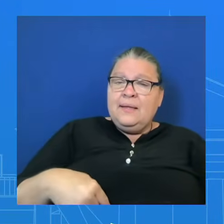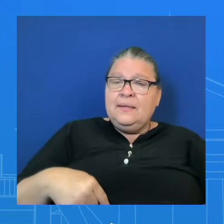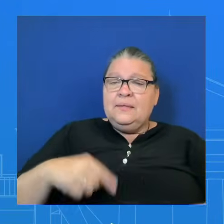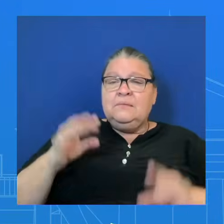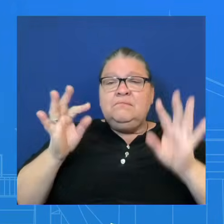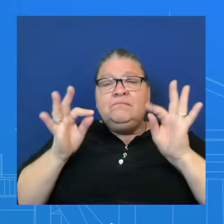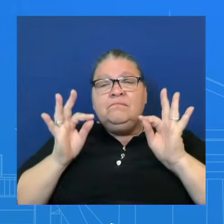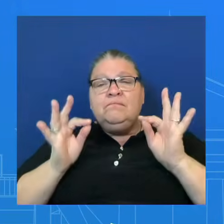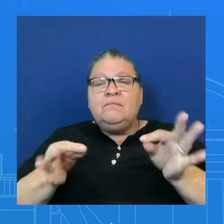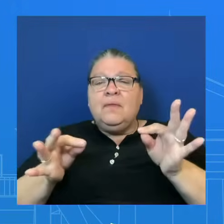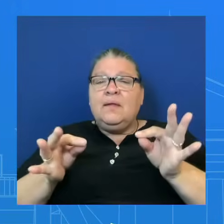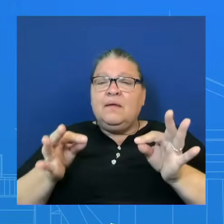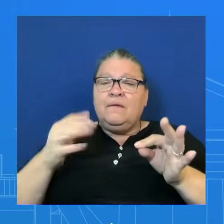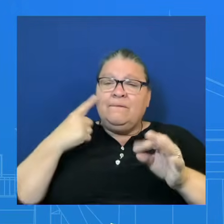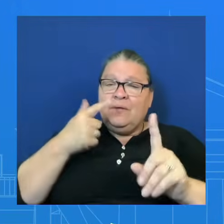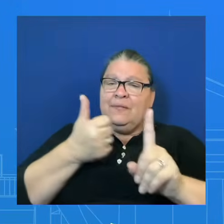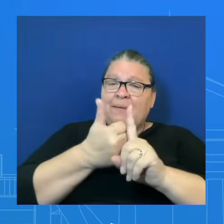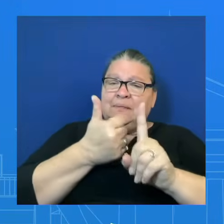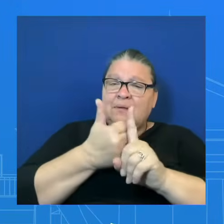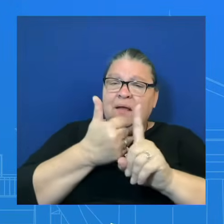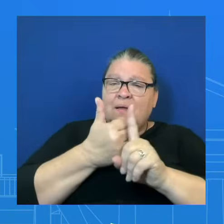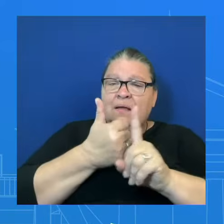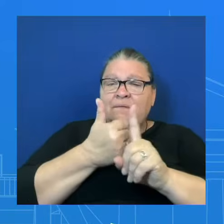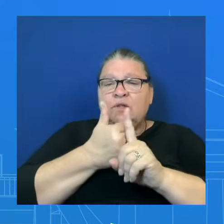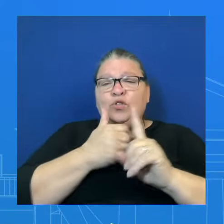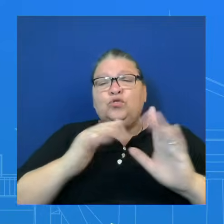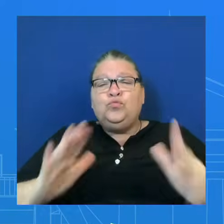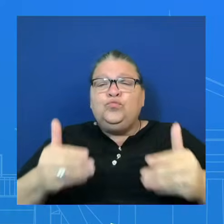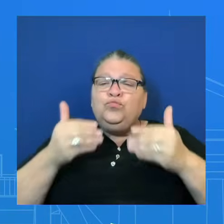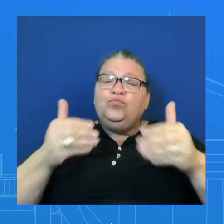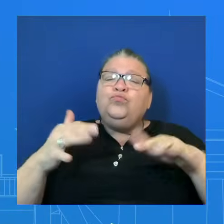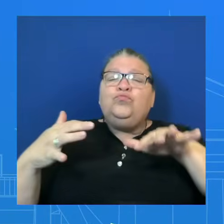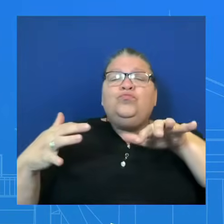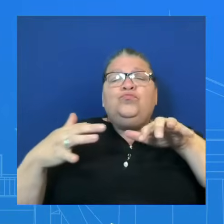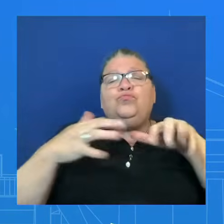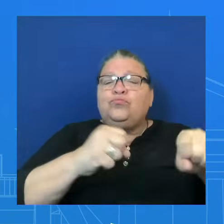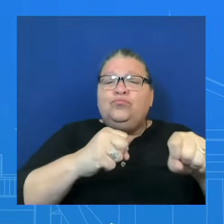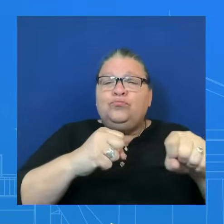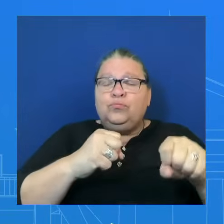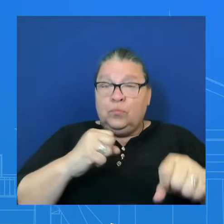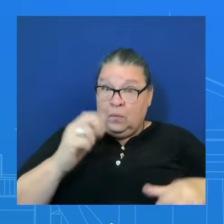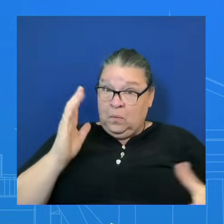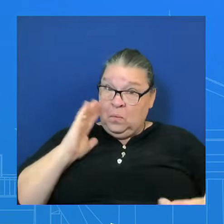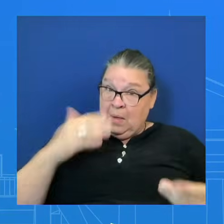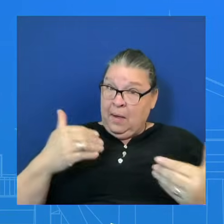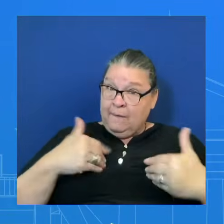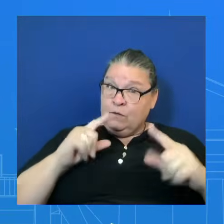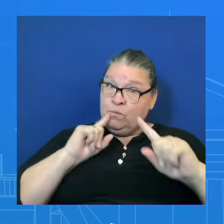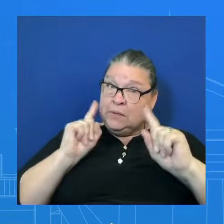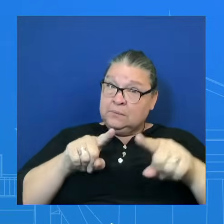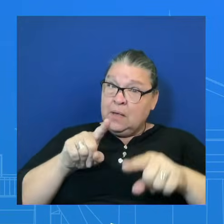What did he say? What did he mean by response? Was that sanctions? Did he mean unilateral -- sorry, military intervention?